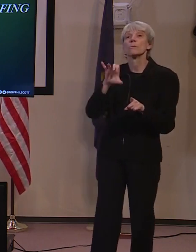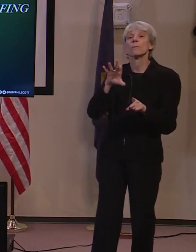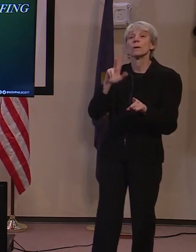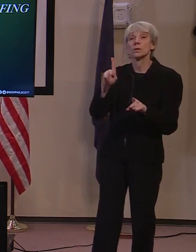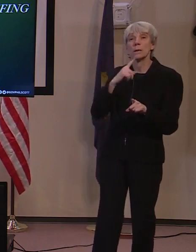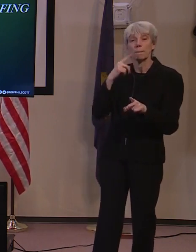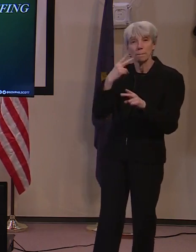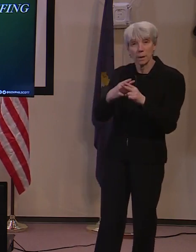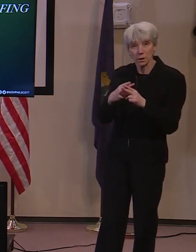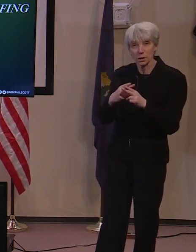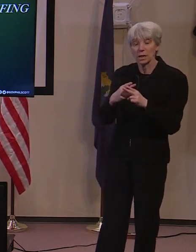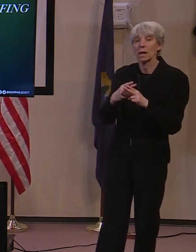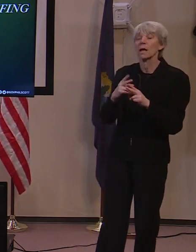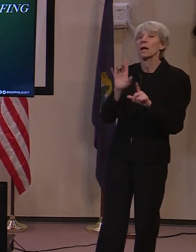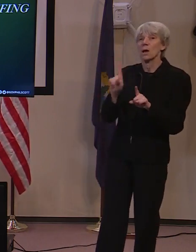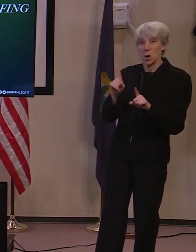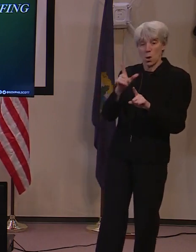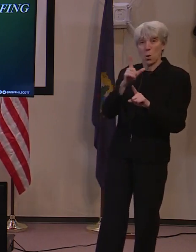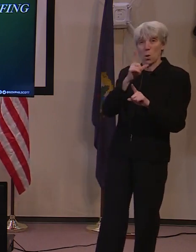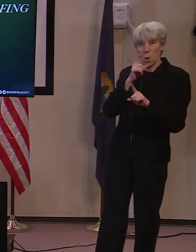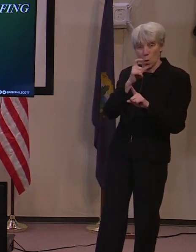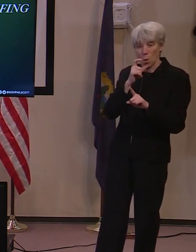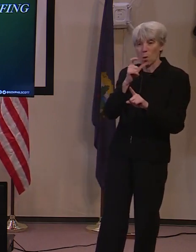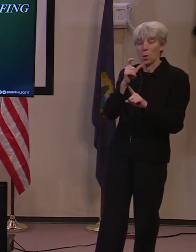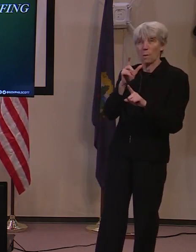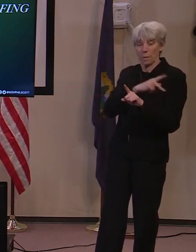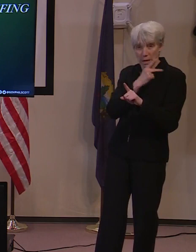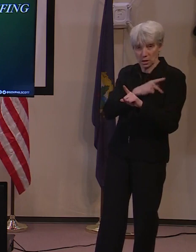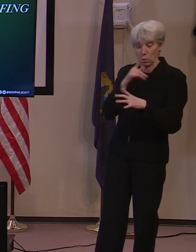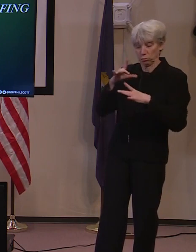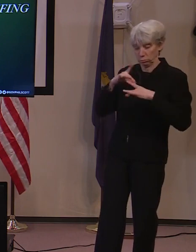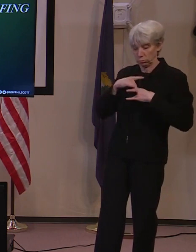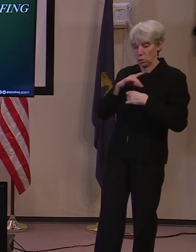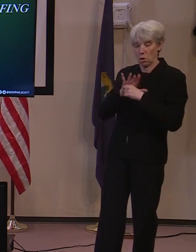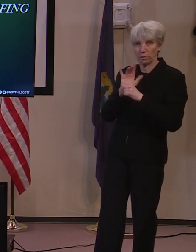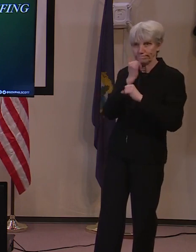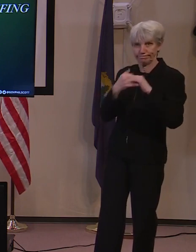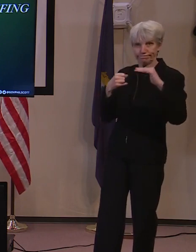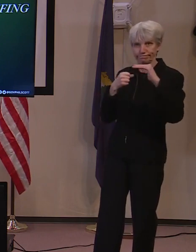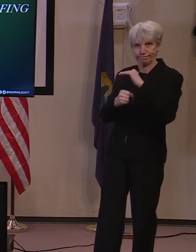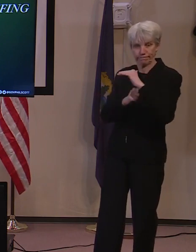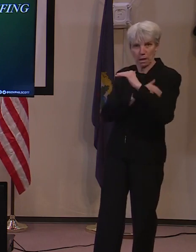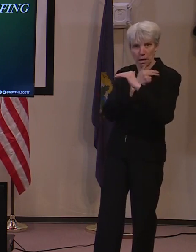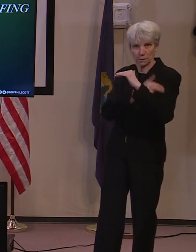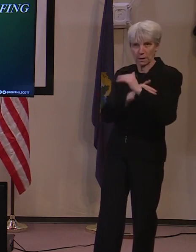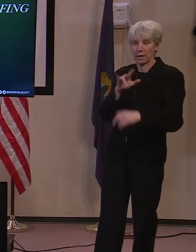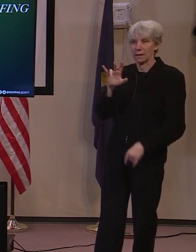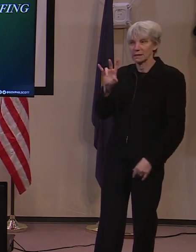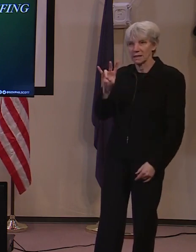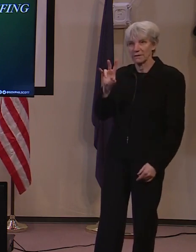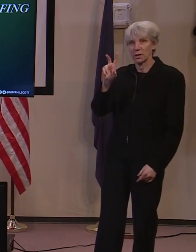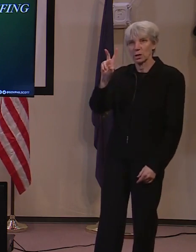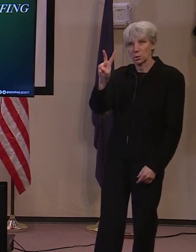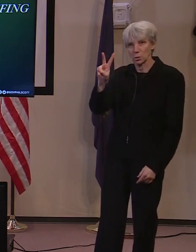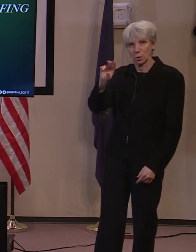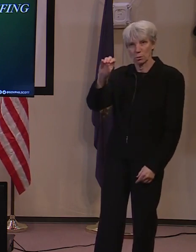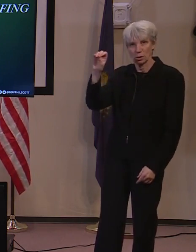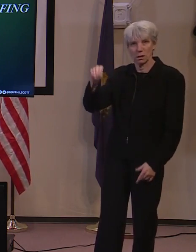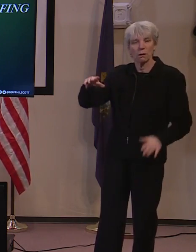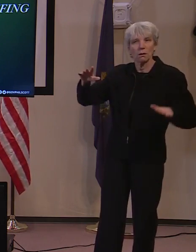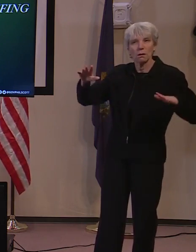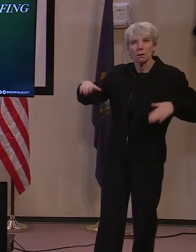72% of all of those hospitalized with covid are unvaccinated. The numbers are